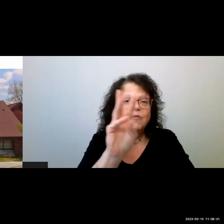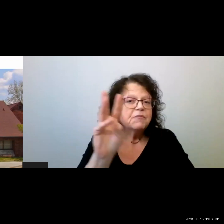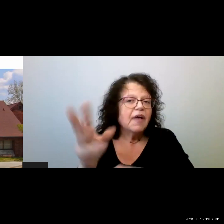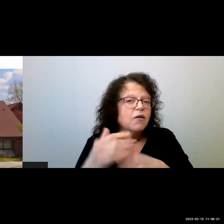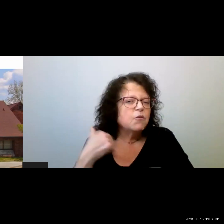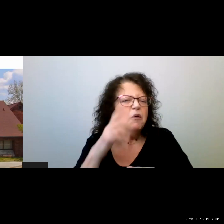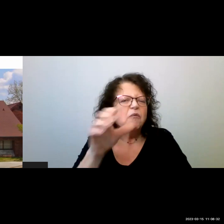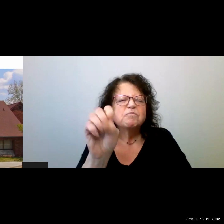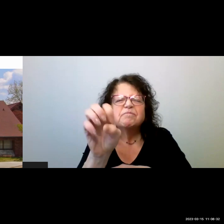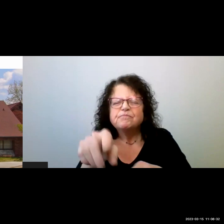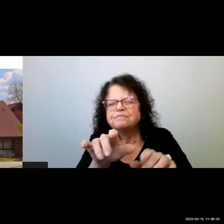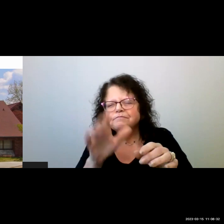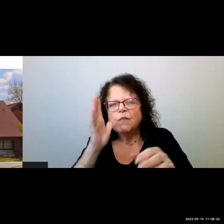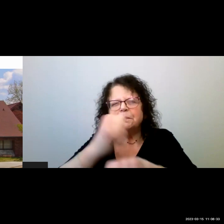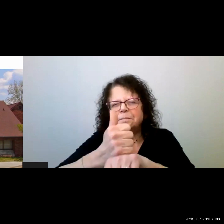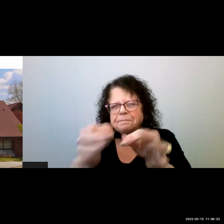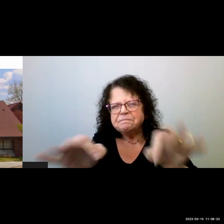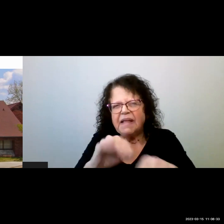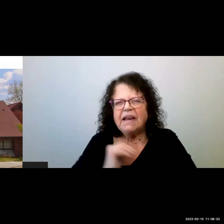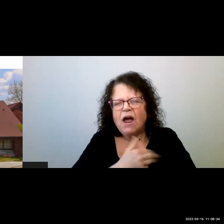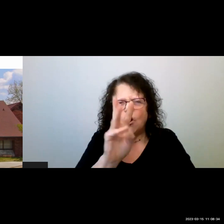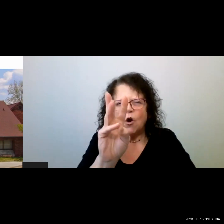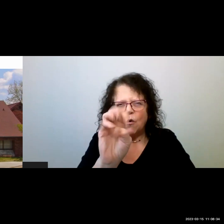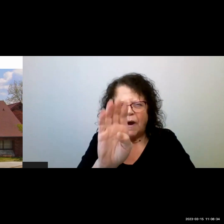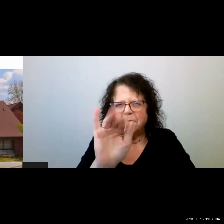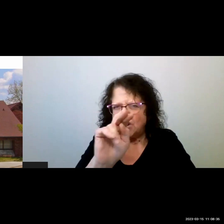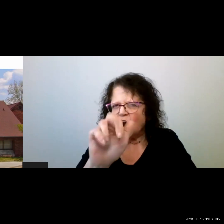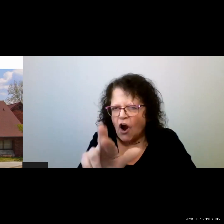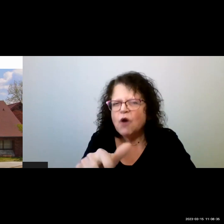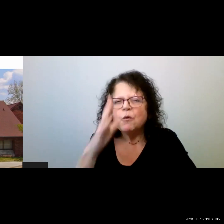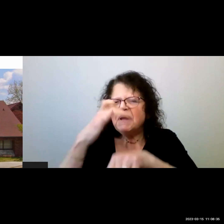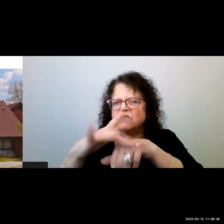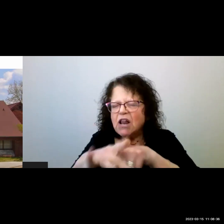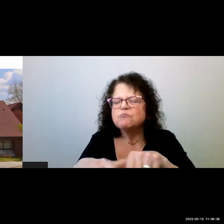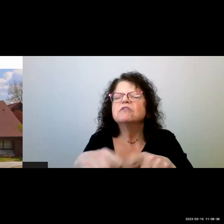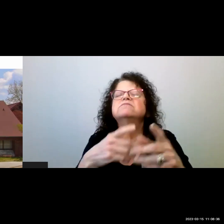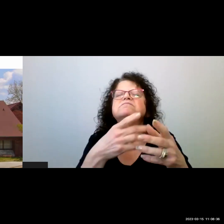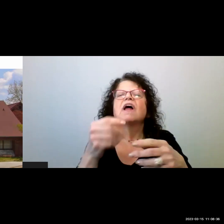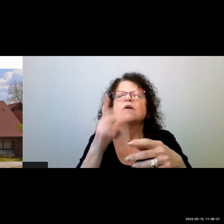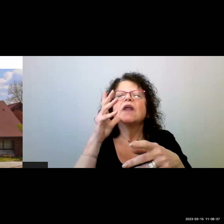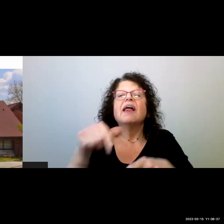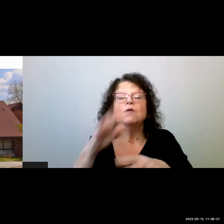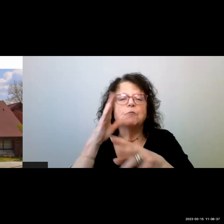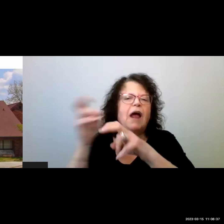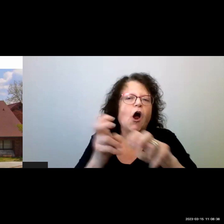That will be available. Our website and where this webinar will be archived. Then, finally,